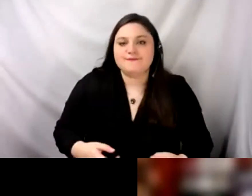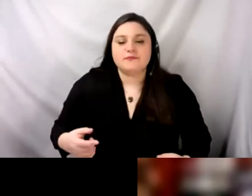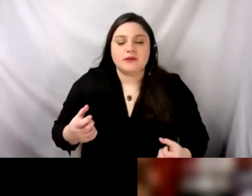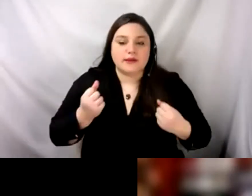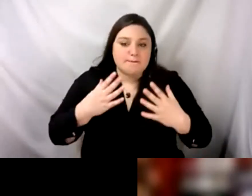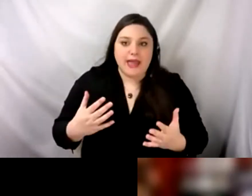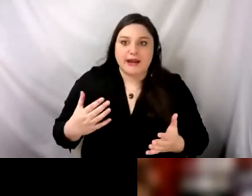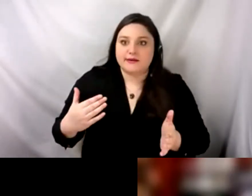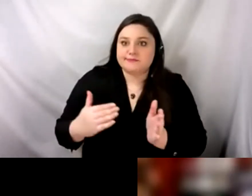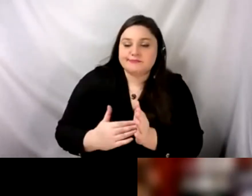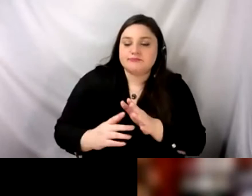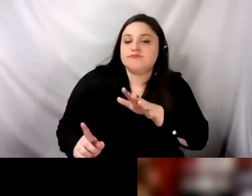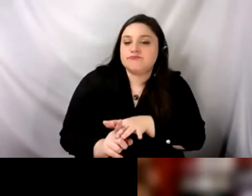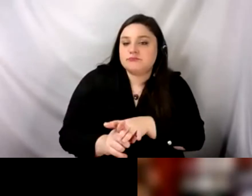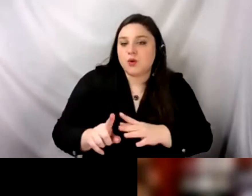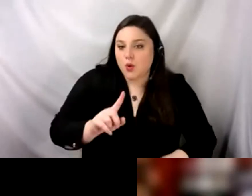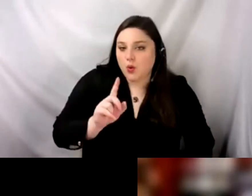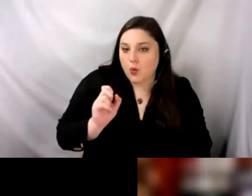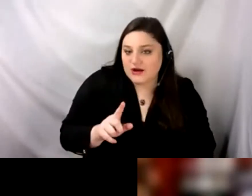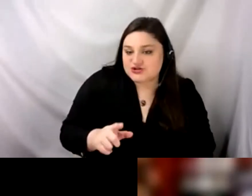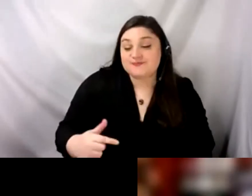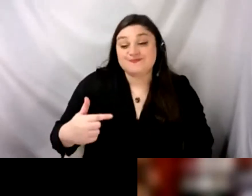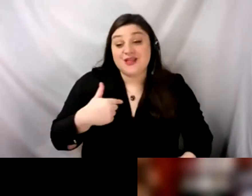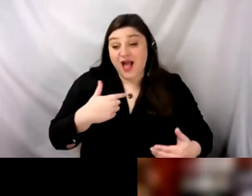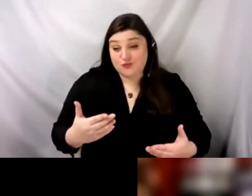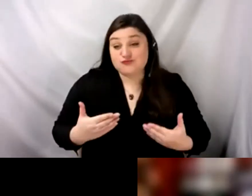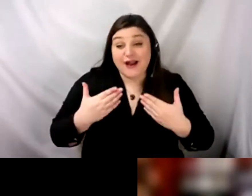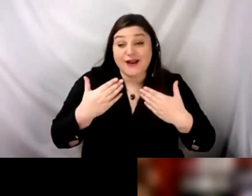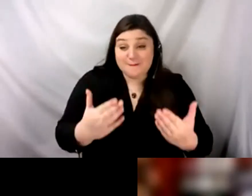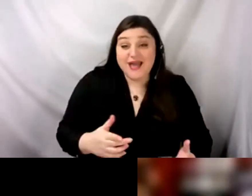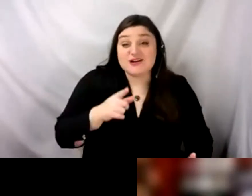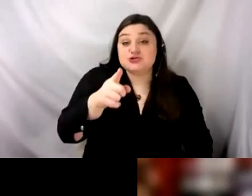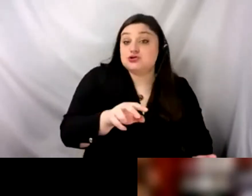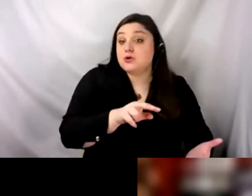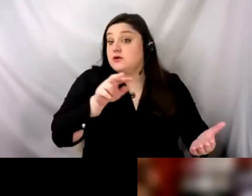once a week we are constantly updating